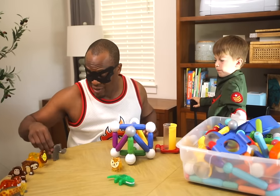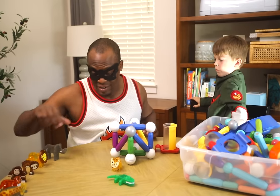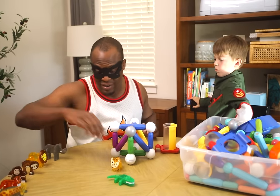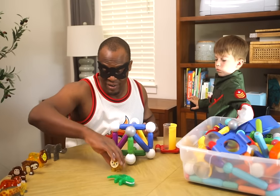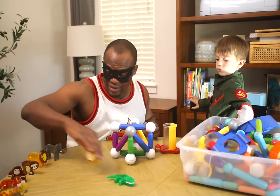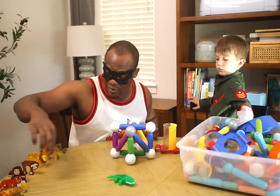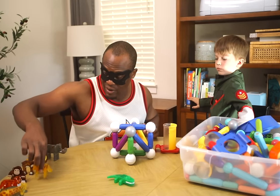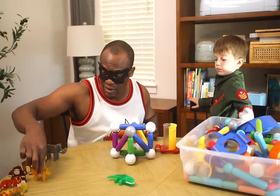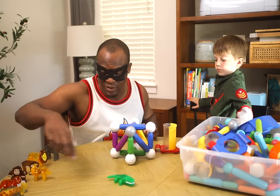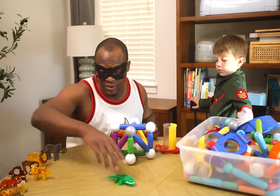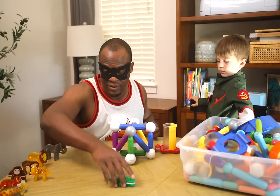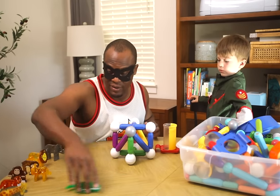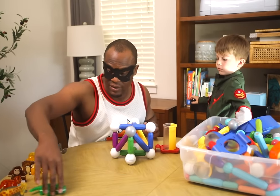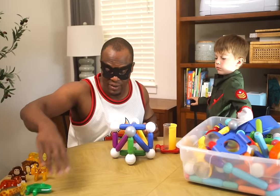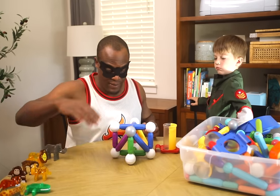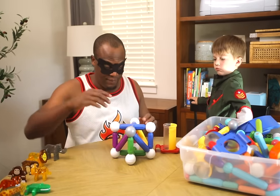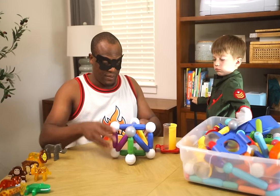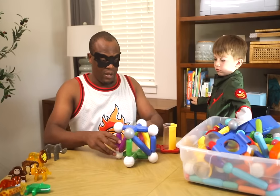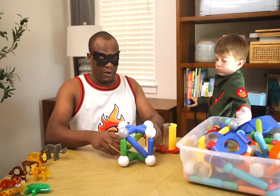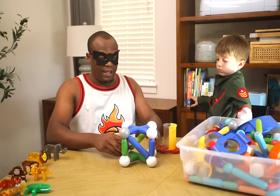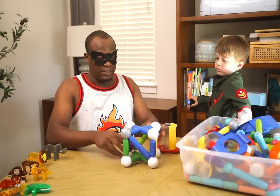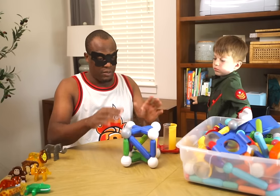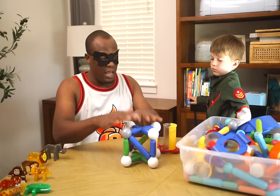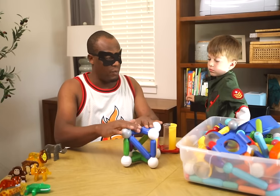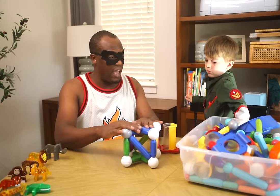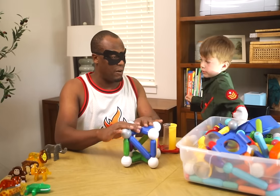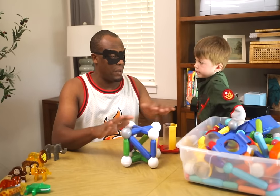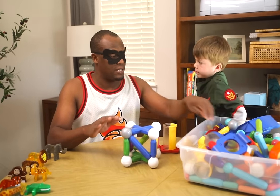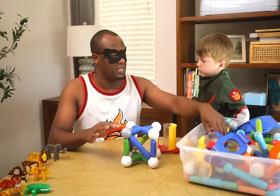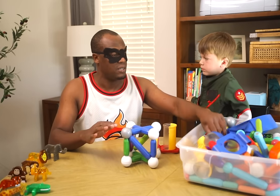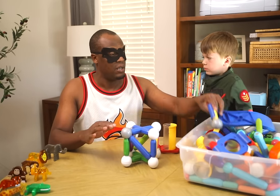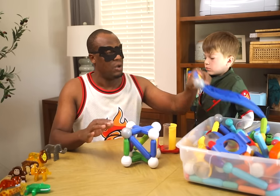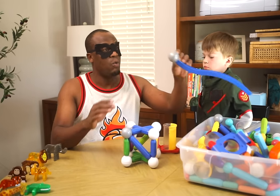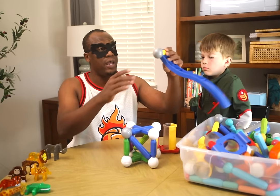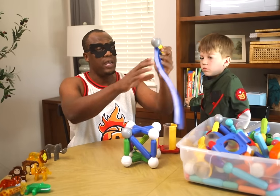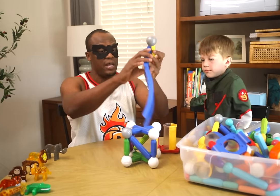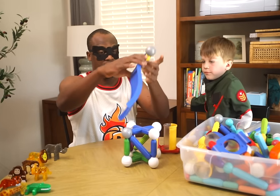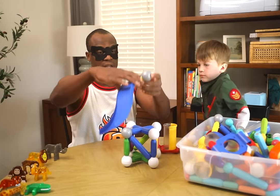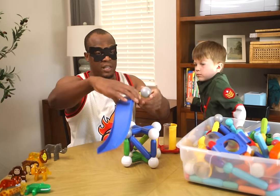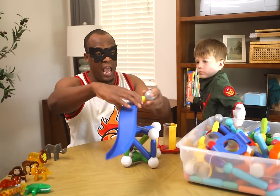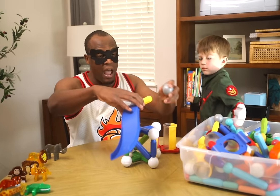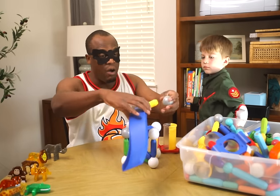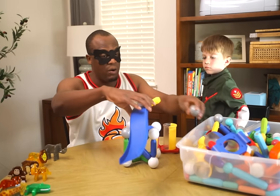Here we go. Alright, so now that we have our base, we Now, we